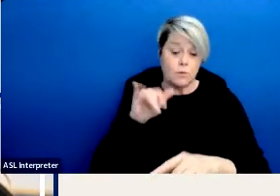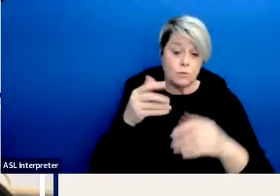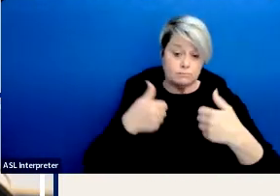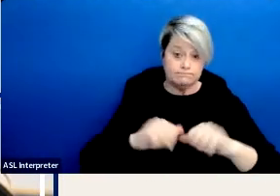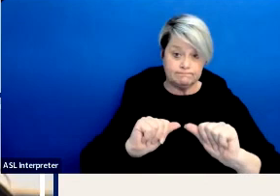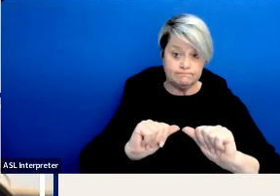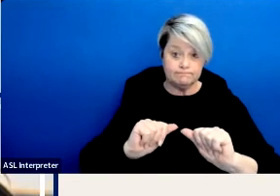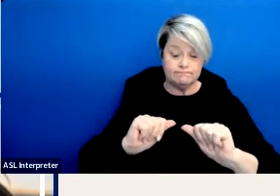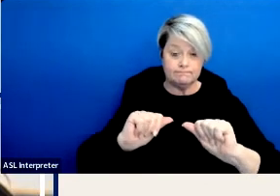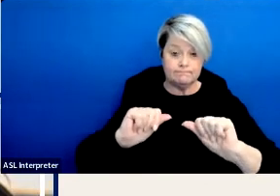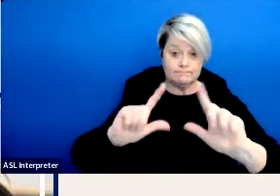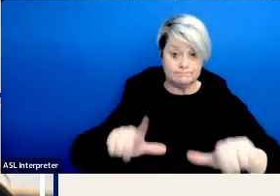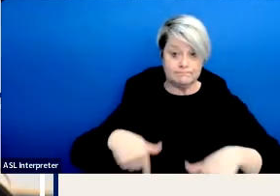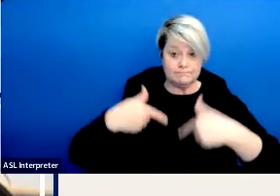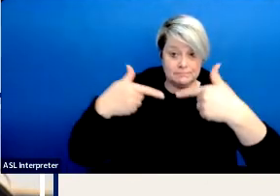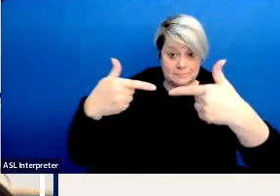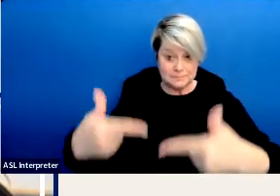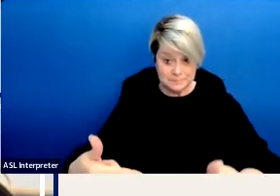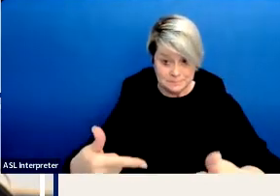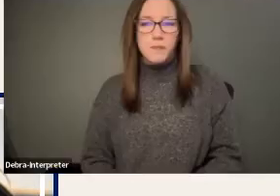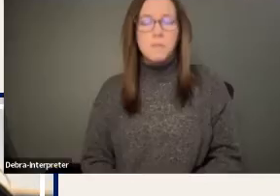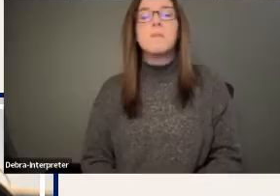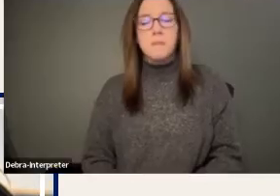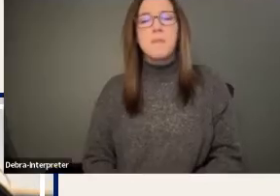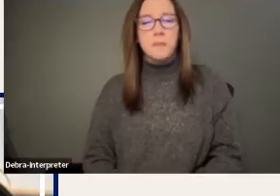is out there to help support these etch TPOFRTs as an